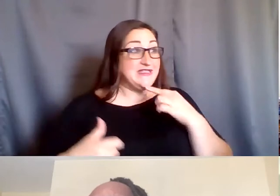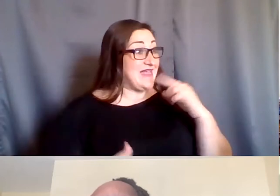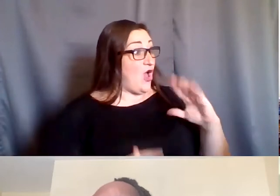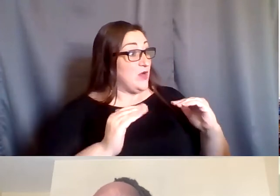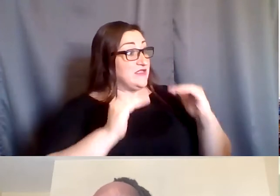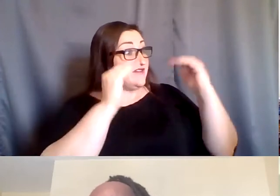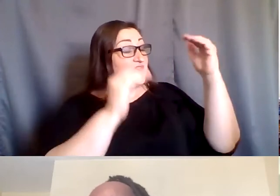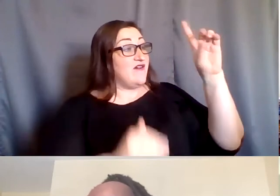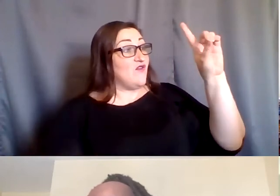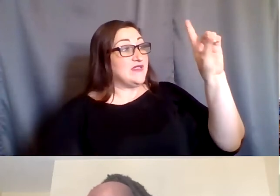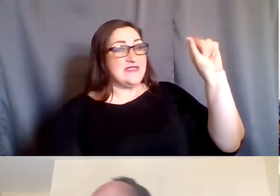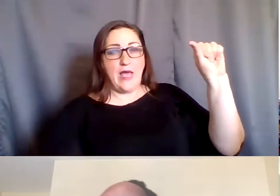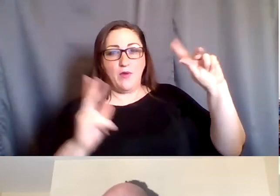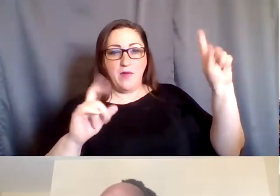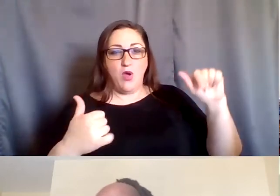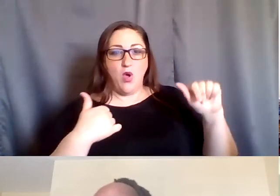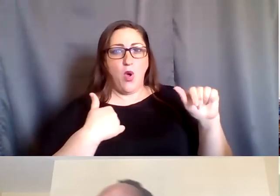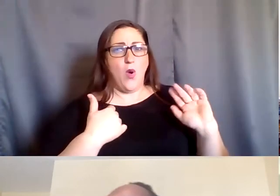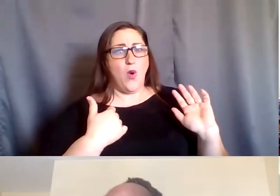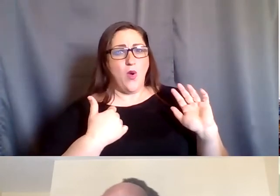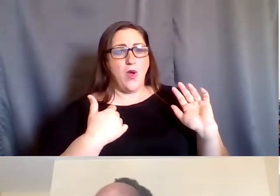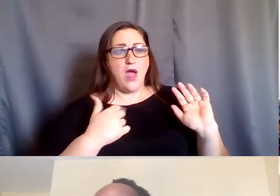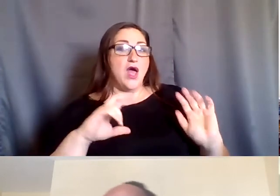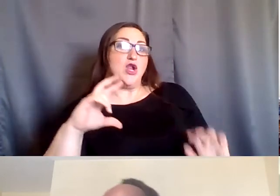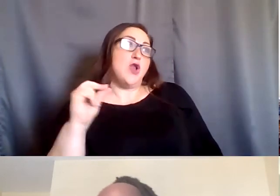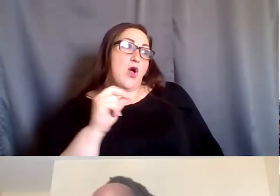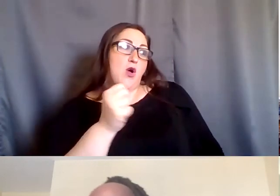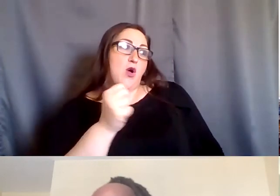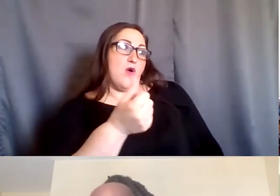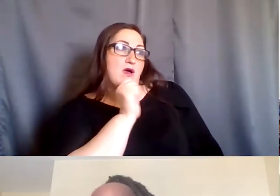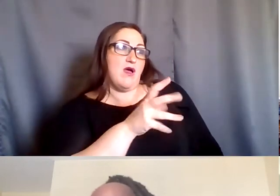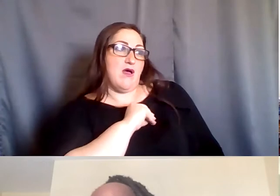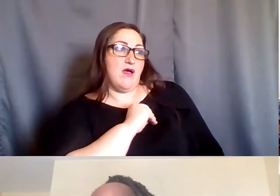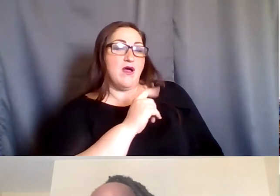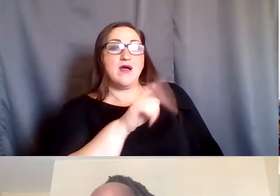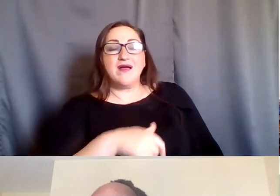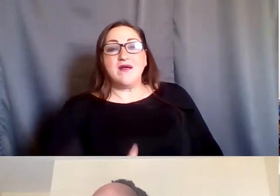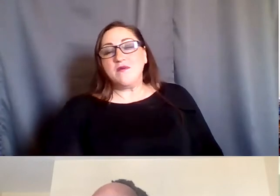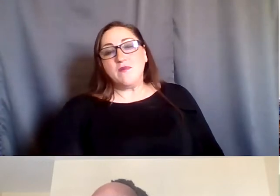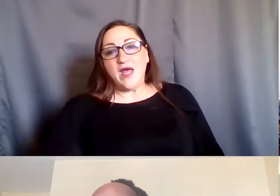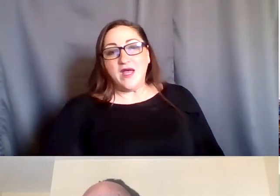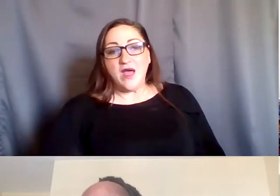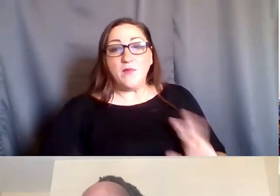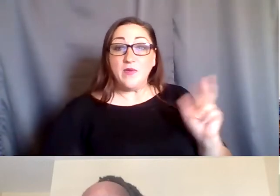and nobody’s going to be like, “Oh, well, no, that’s not gonna happen. We’re not gonna do it.” People will say, “Oh, we’ll protect these people.”